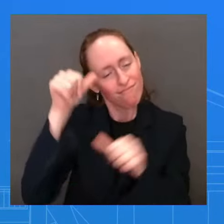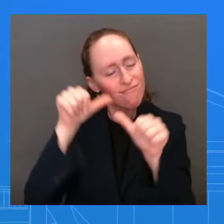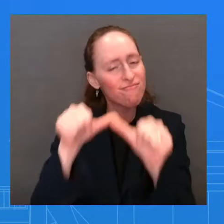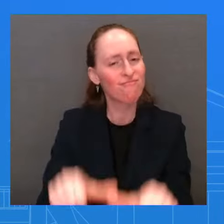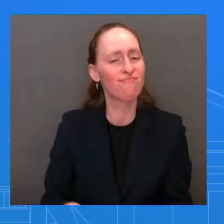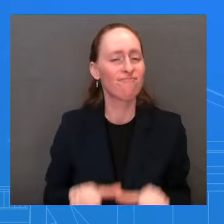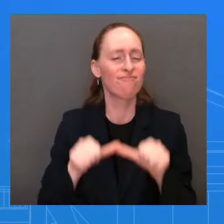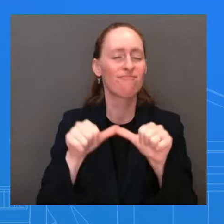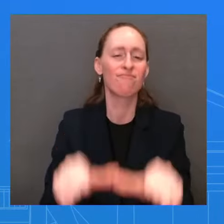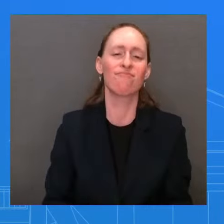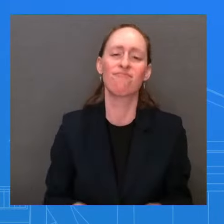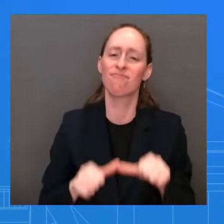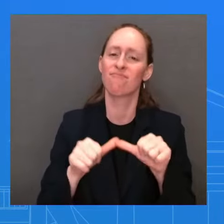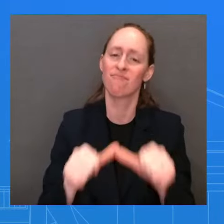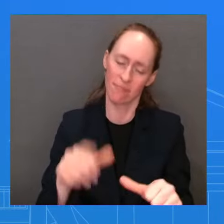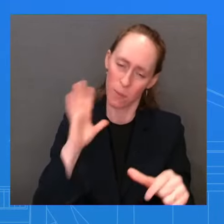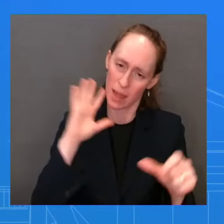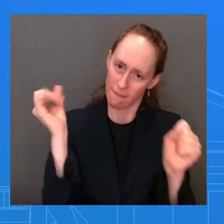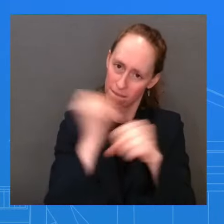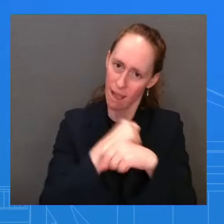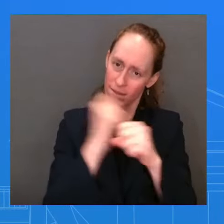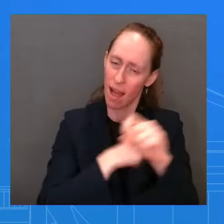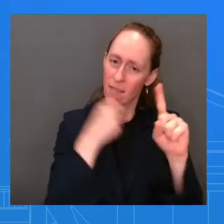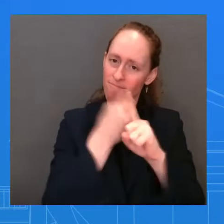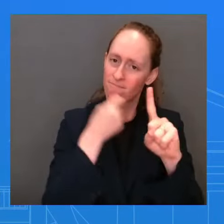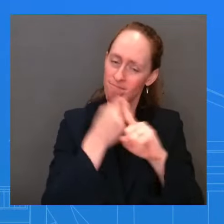And there are people from the White House, from the President to the Vice President